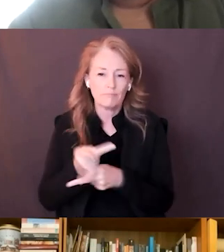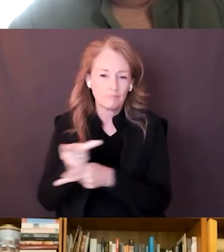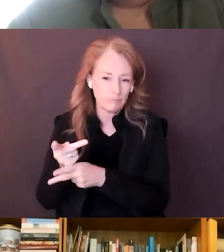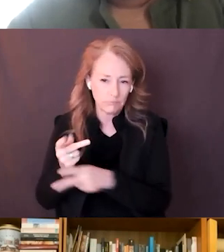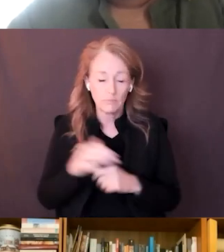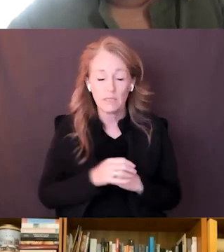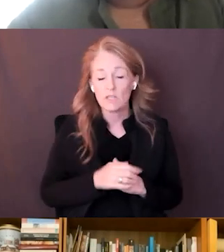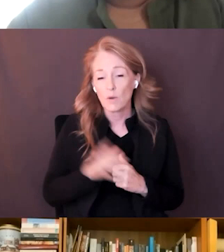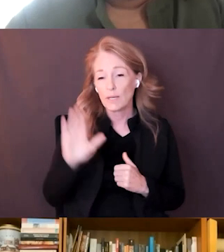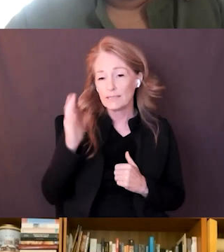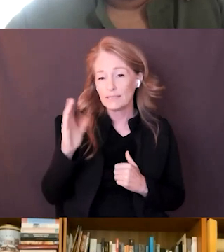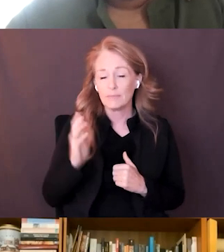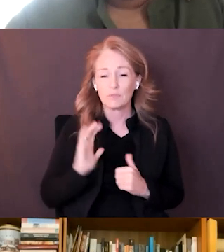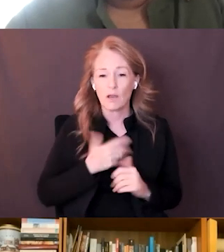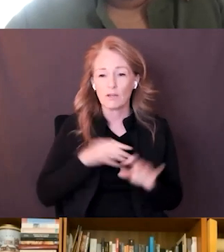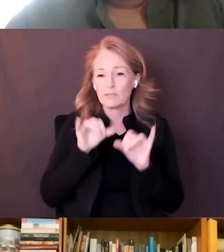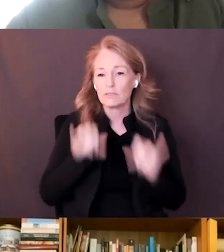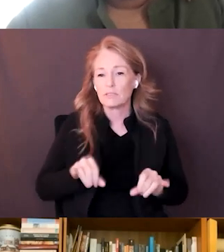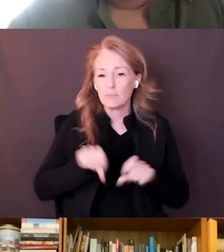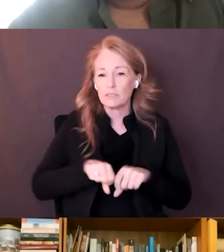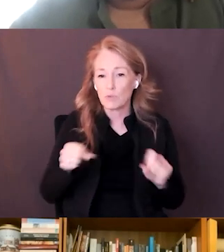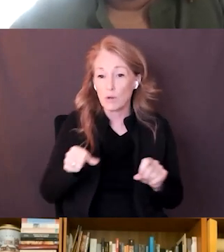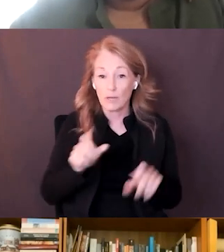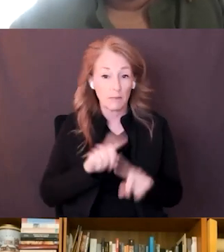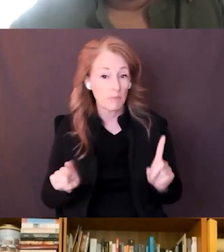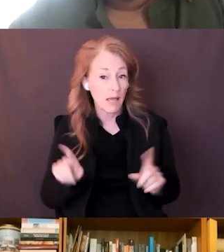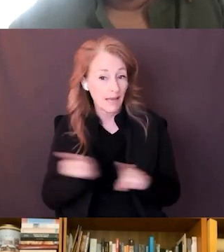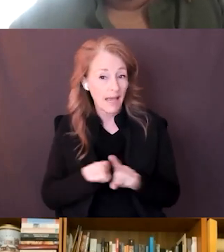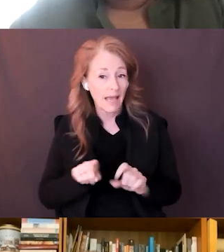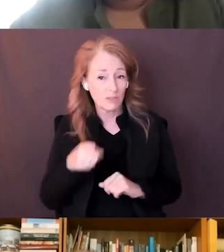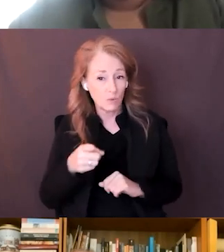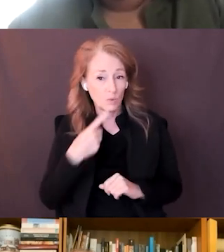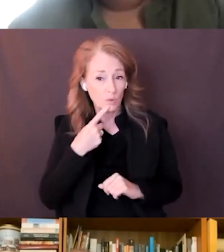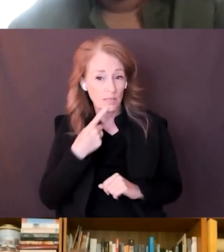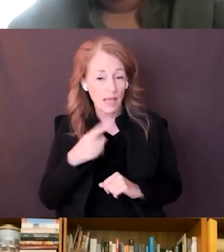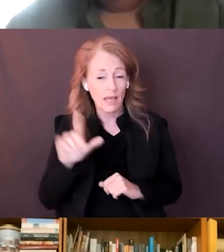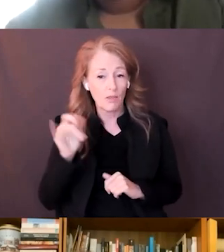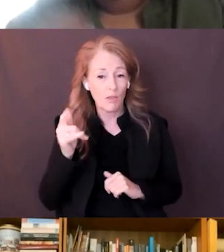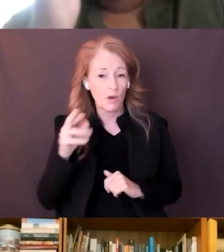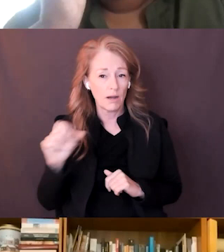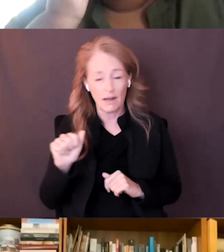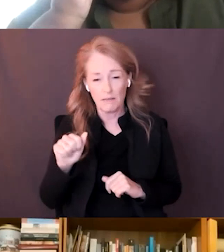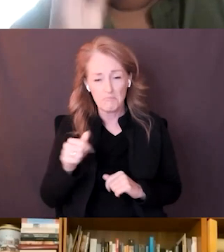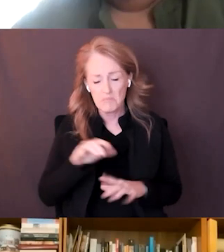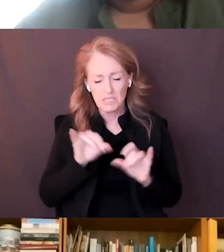AS YOU SAID, MAYBE THE SYSTEM IS NOT BROKEN, BUT MAYBE THE RULES ARE NOT BEING ENFORCED. THANK YOU.